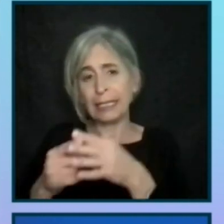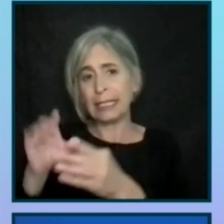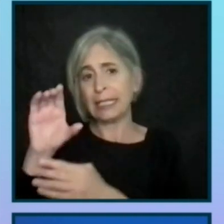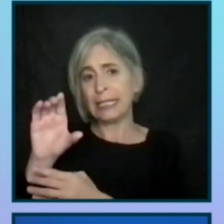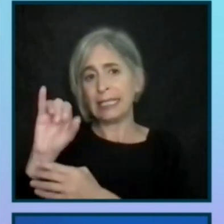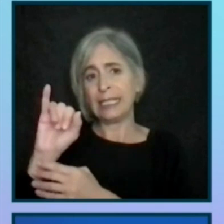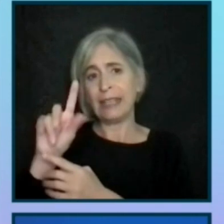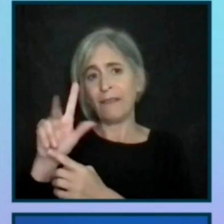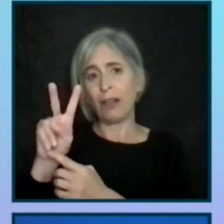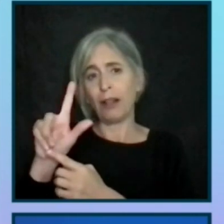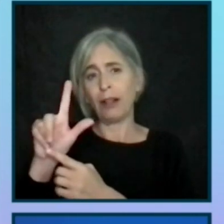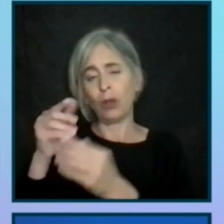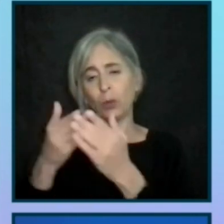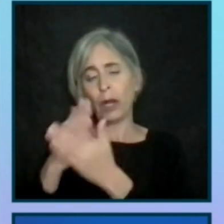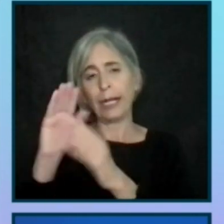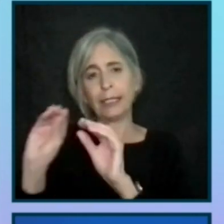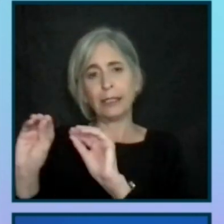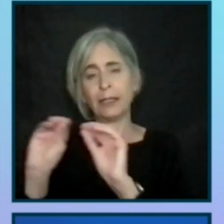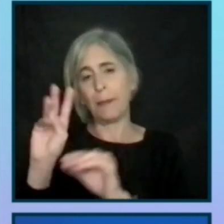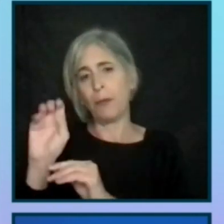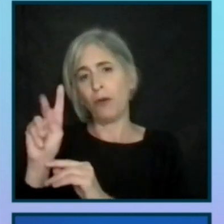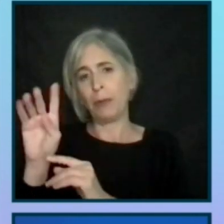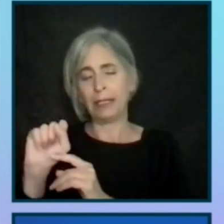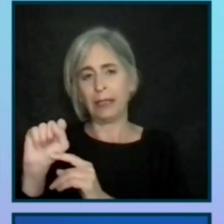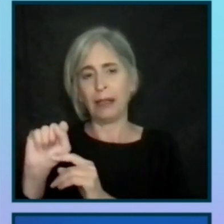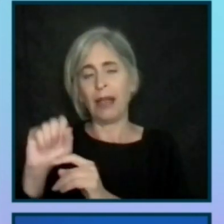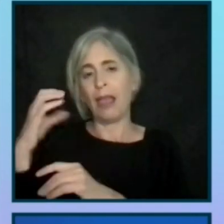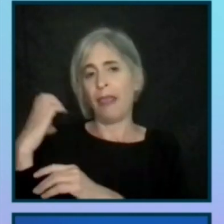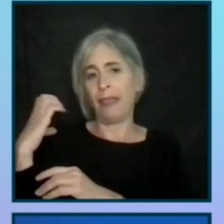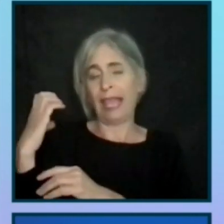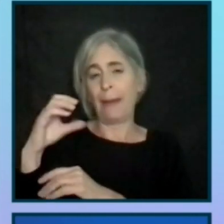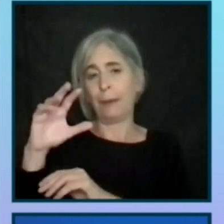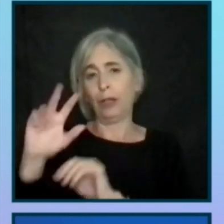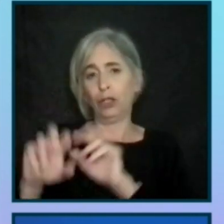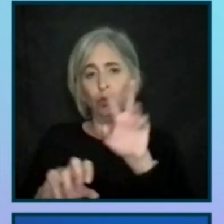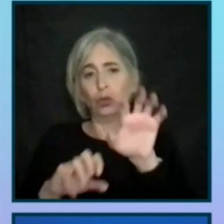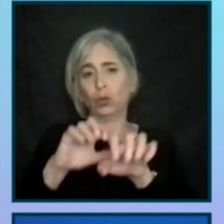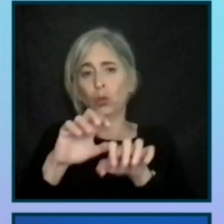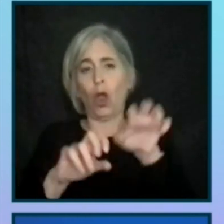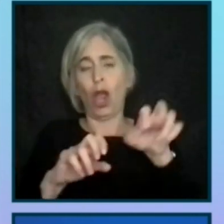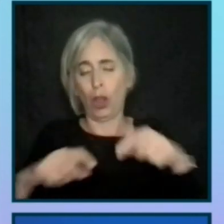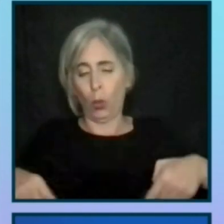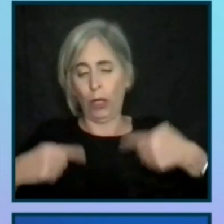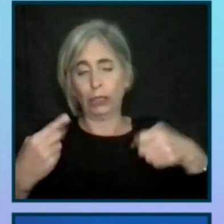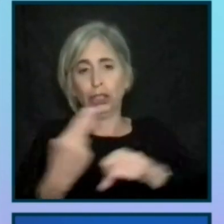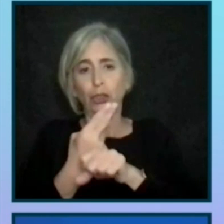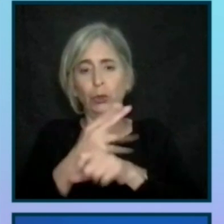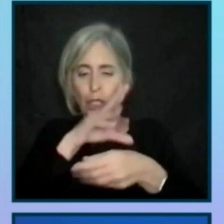And here is a of "The Capitol Crawl," wheelchair users, including young kids got out